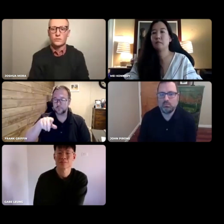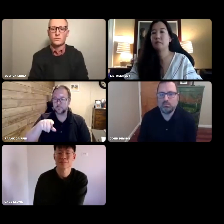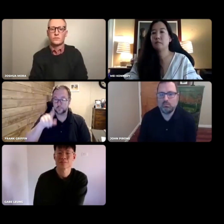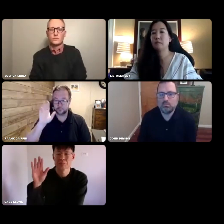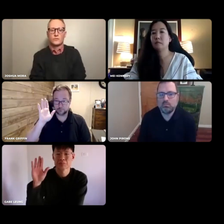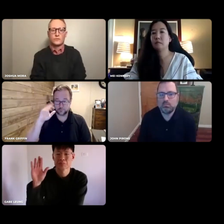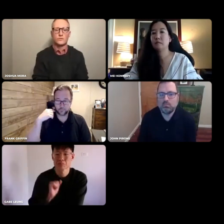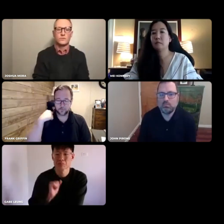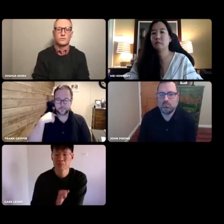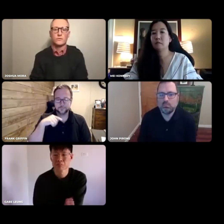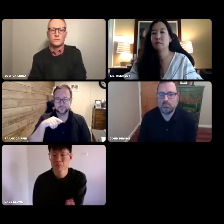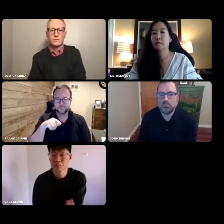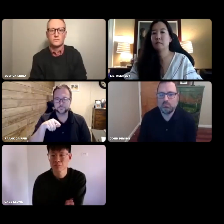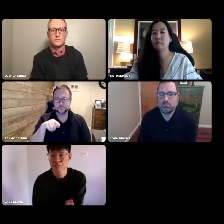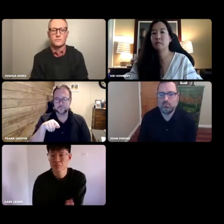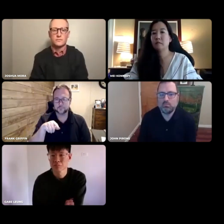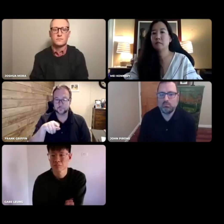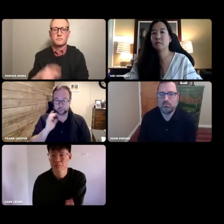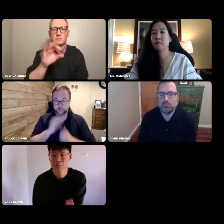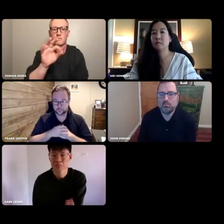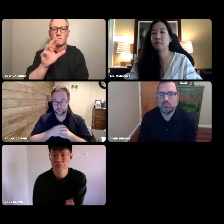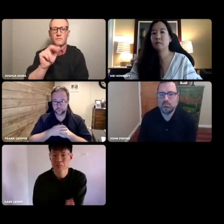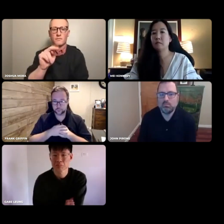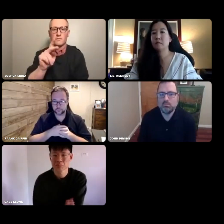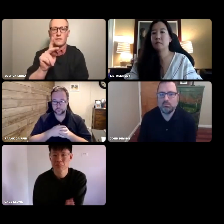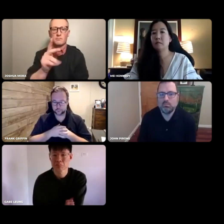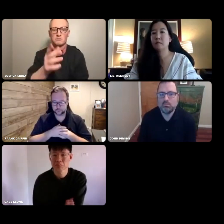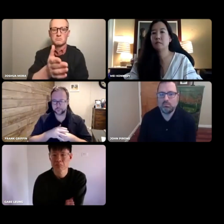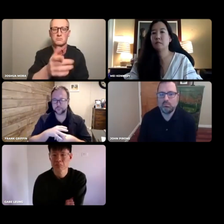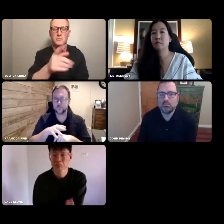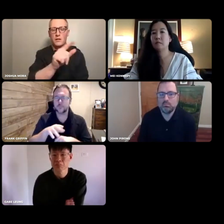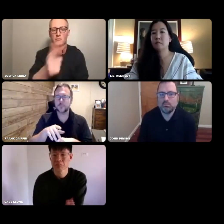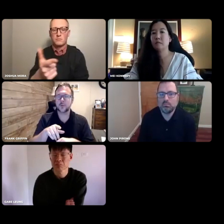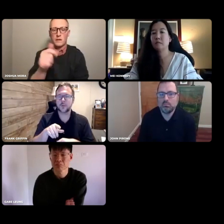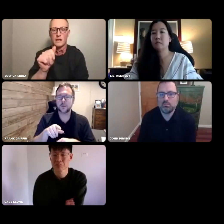e-learning? Go ahead and share, panelists.